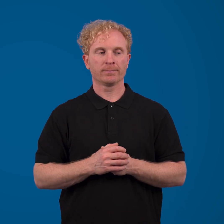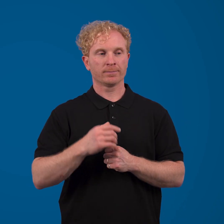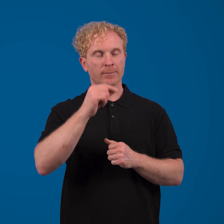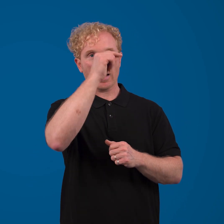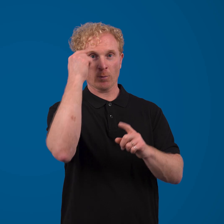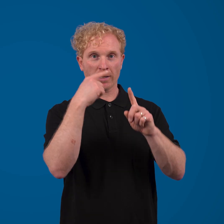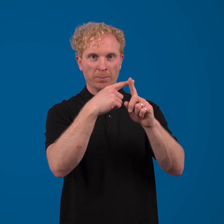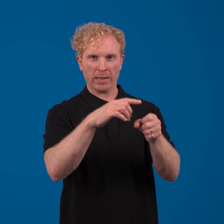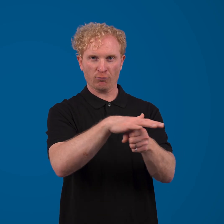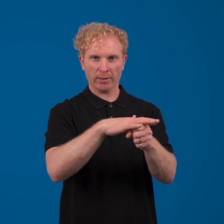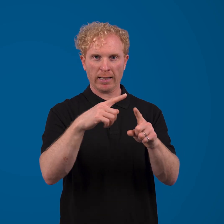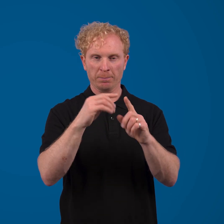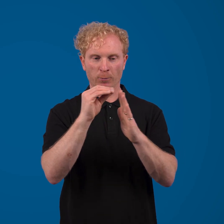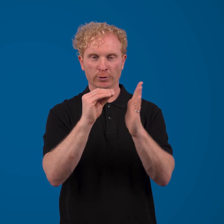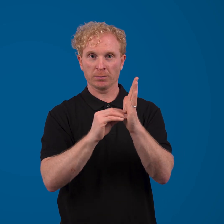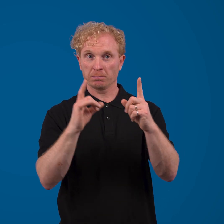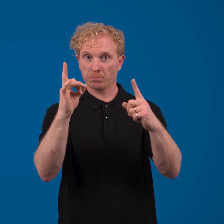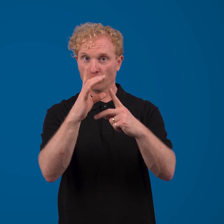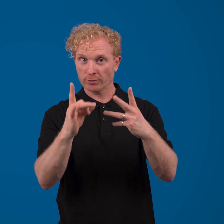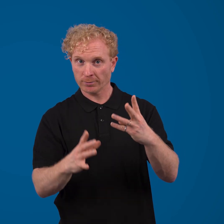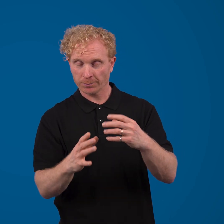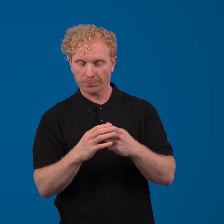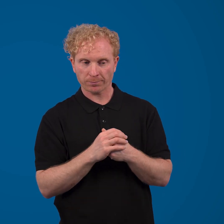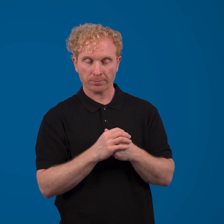Outcomes Areas and Policy Priorities